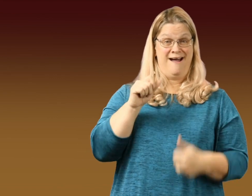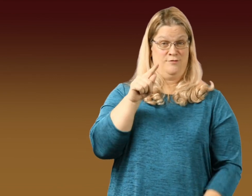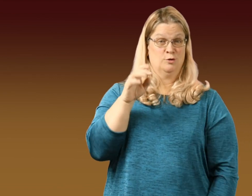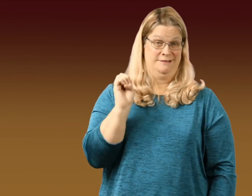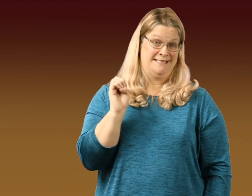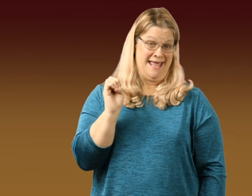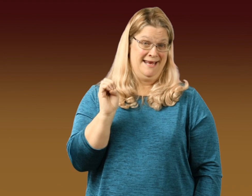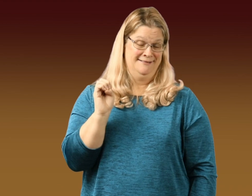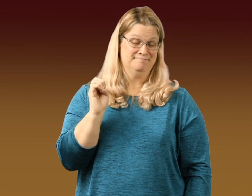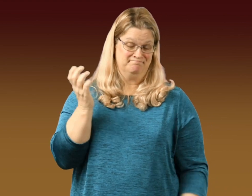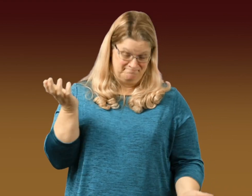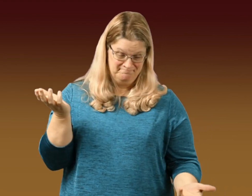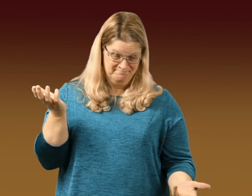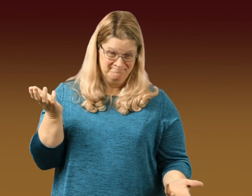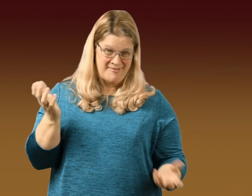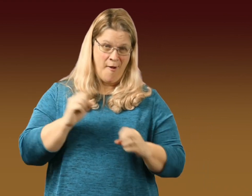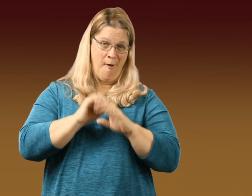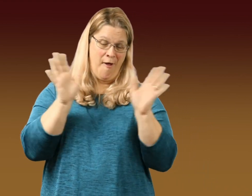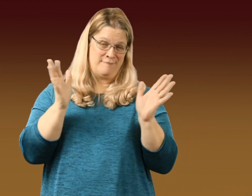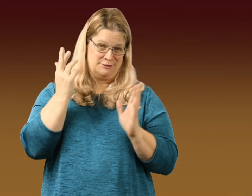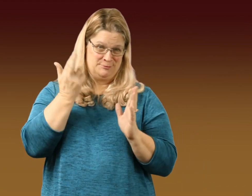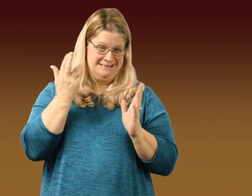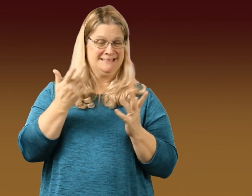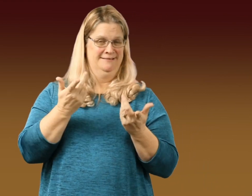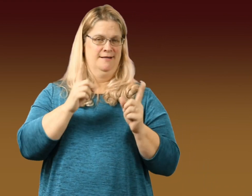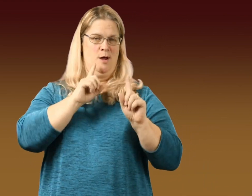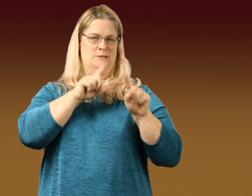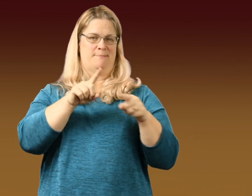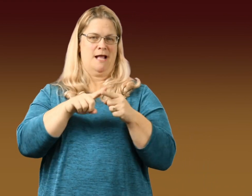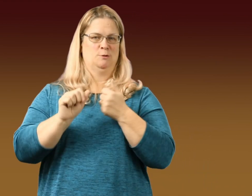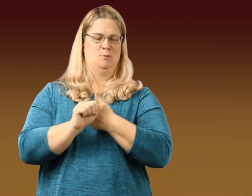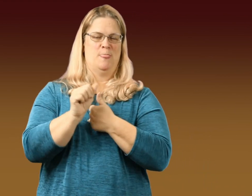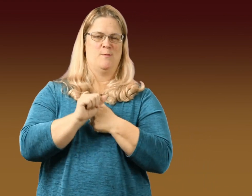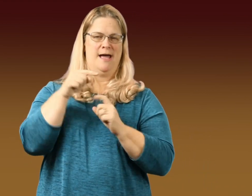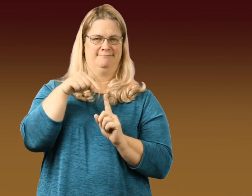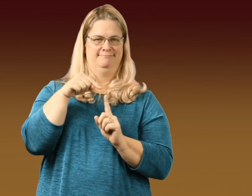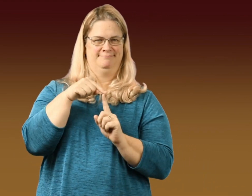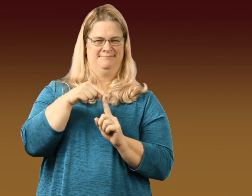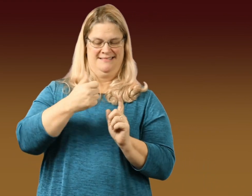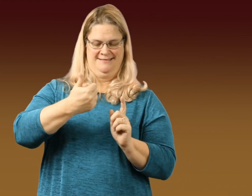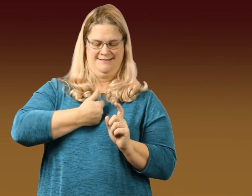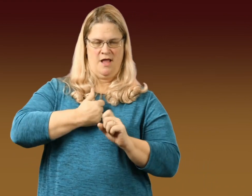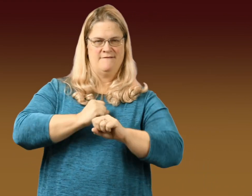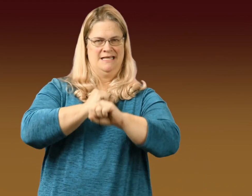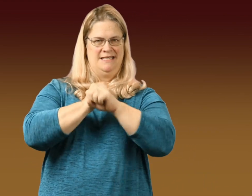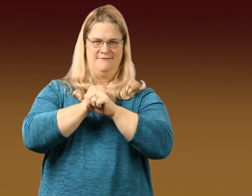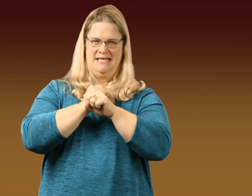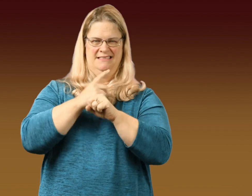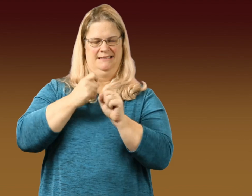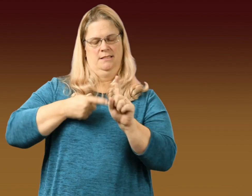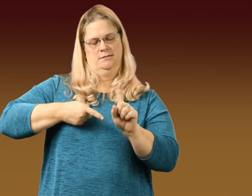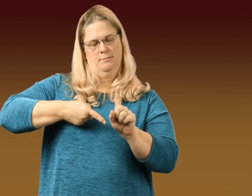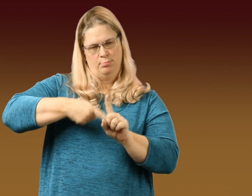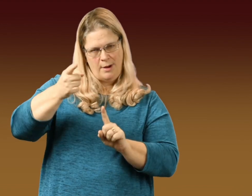Survival state is a response to threat. It's self-defense.